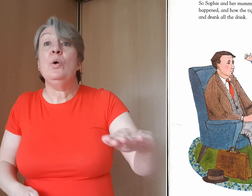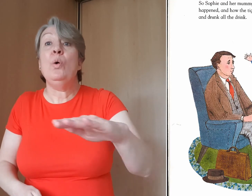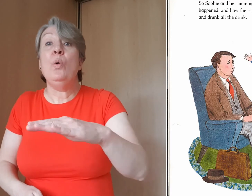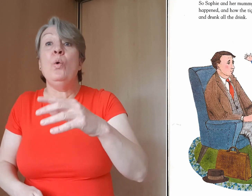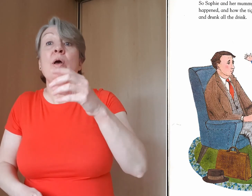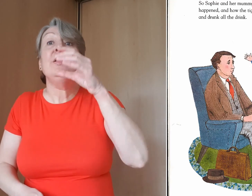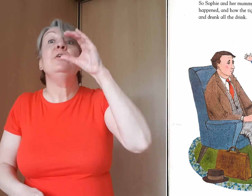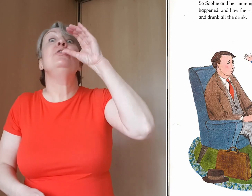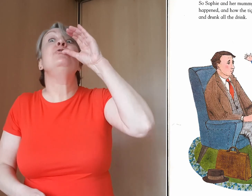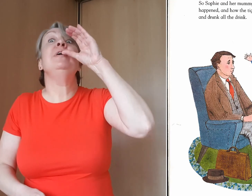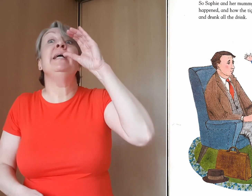all the drink